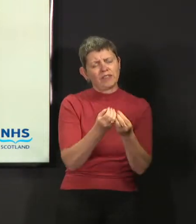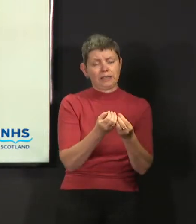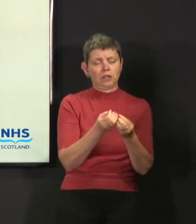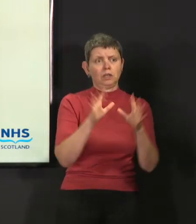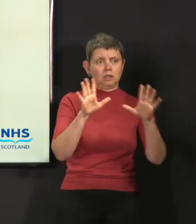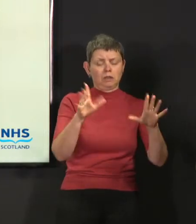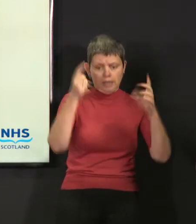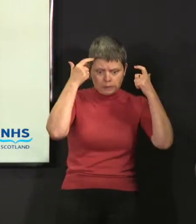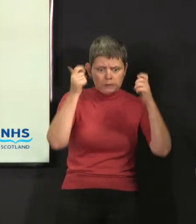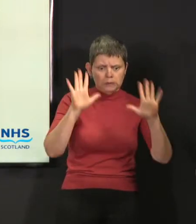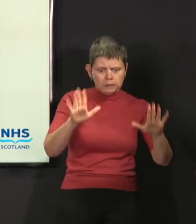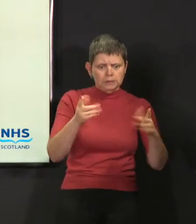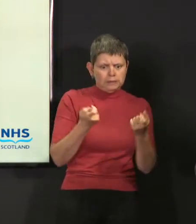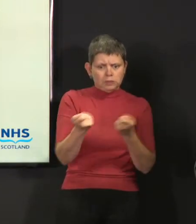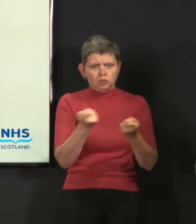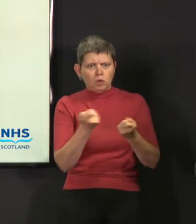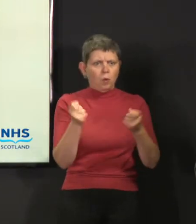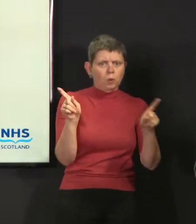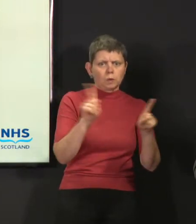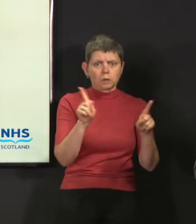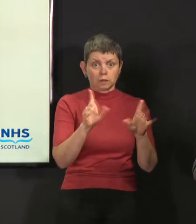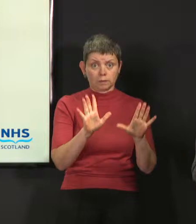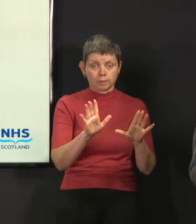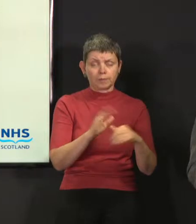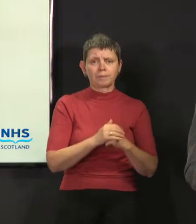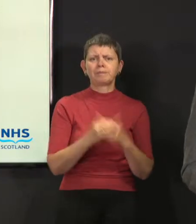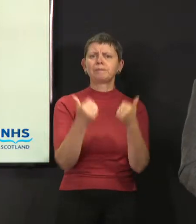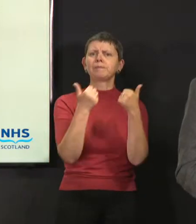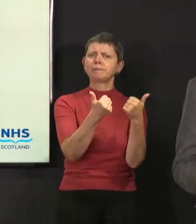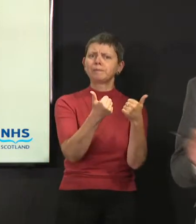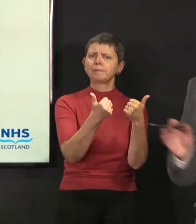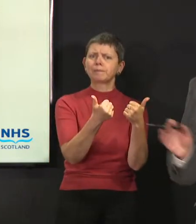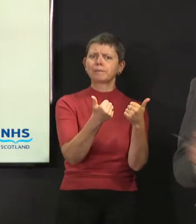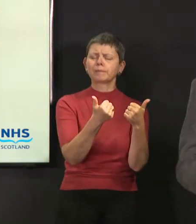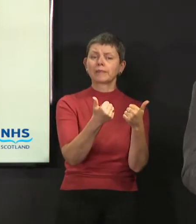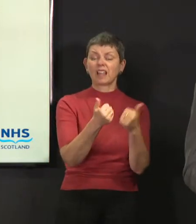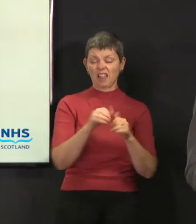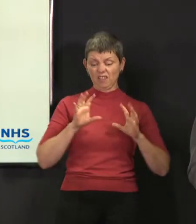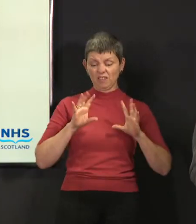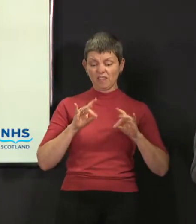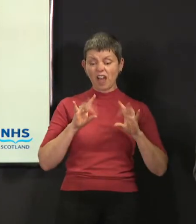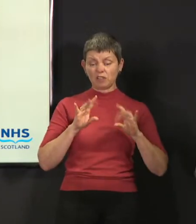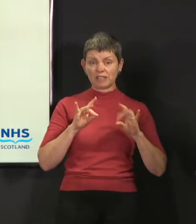way you have so far. It underlines the nature of this virus and the First Minister has touched on this and how